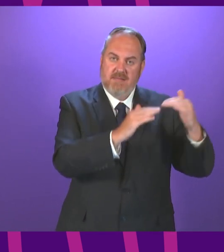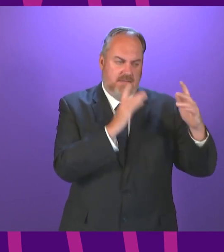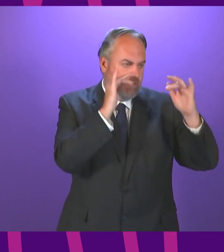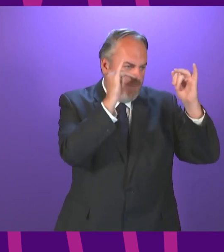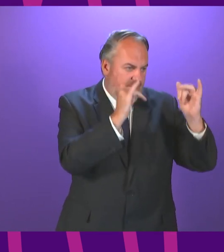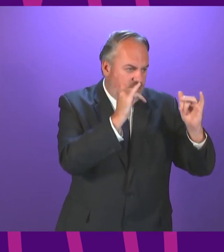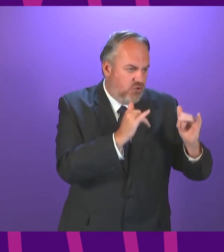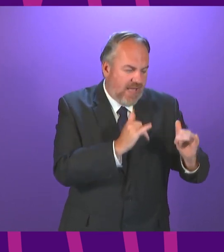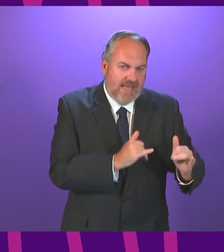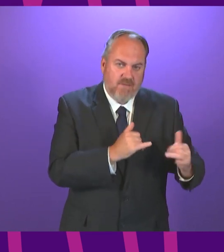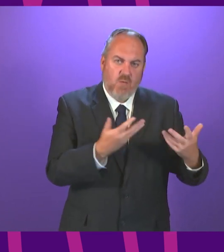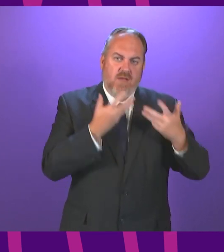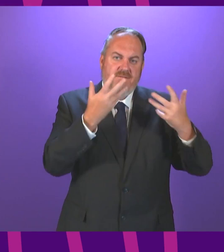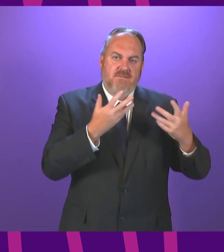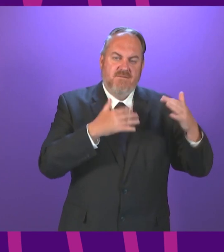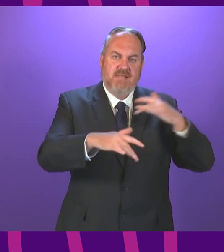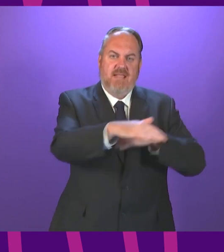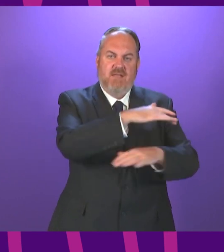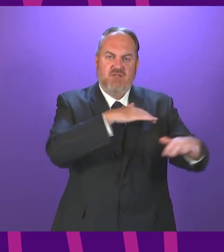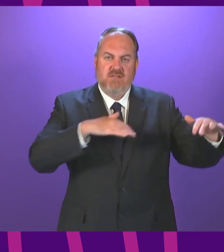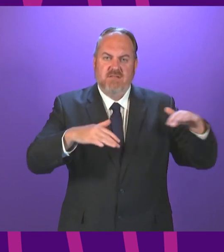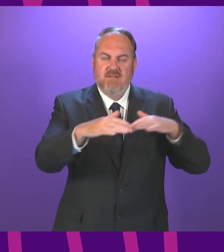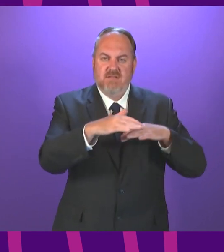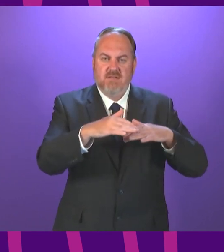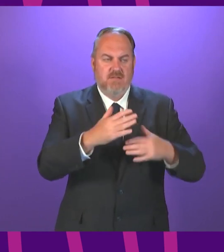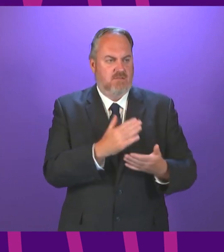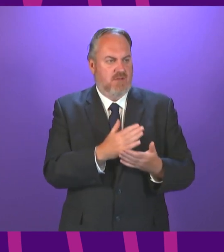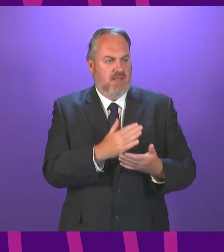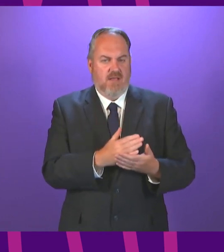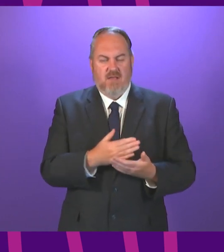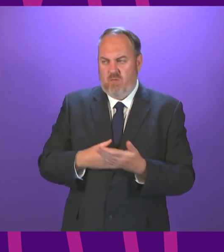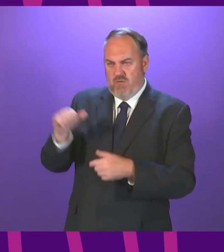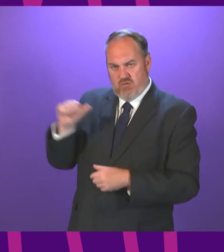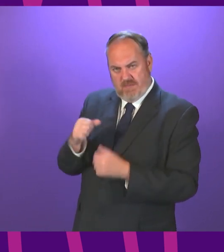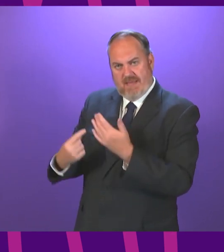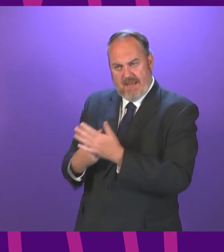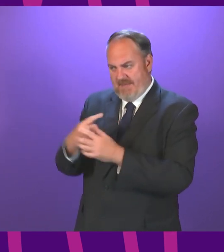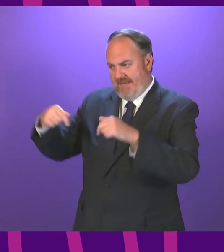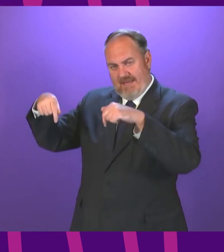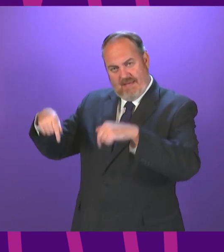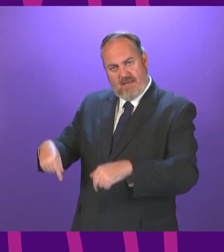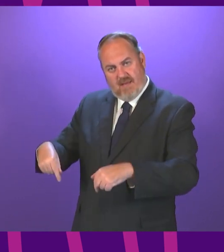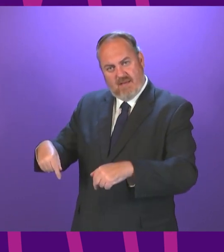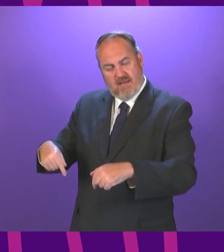requirements for carbon dioxide levels as a measure of air quality to be publicly displayed